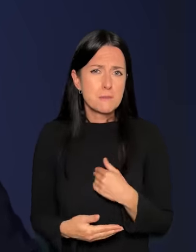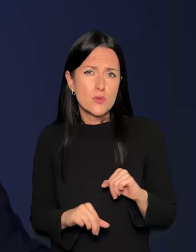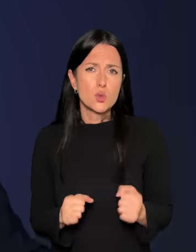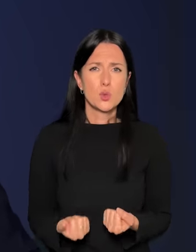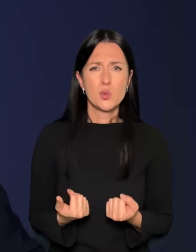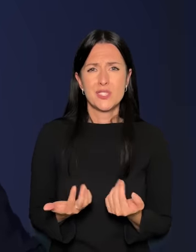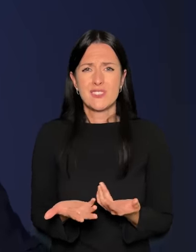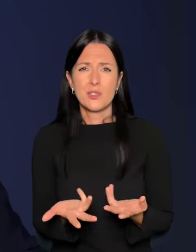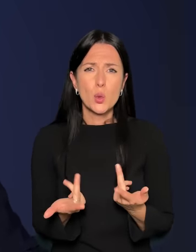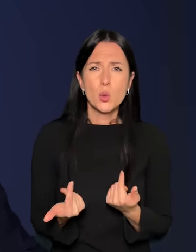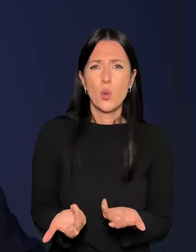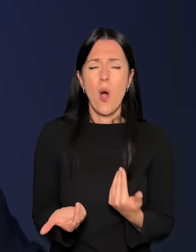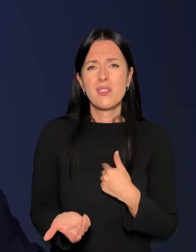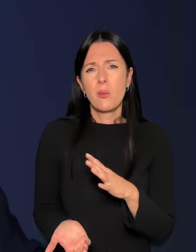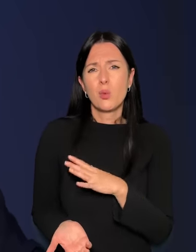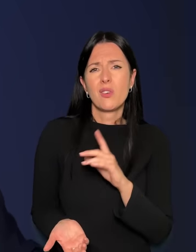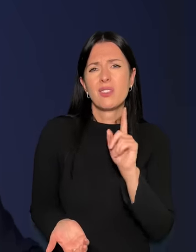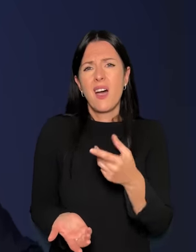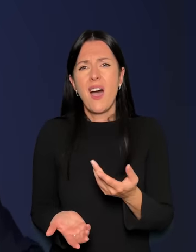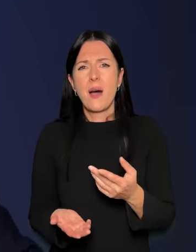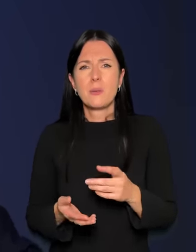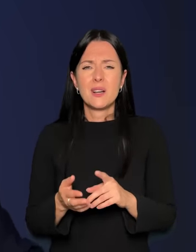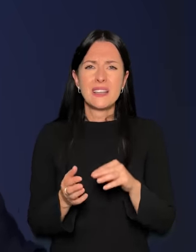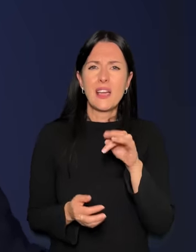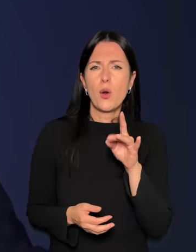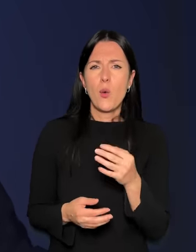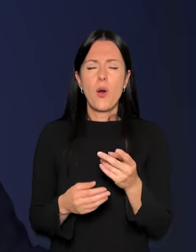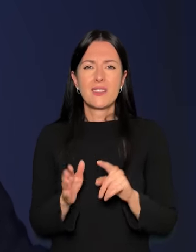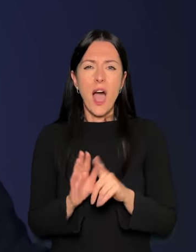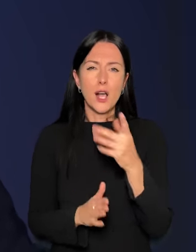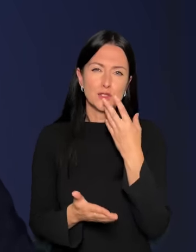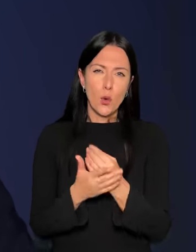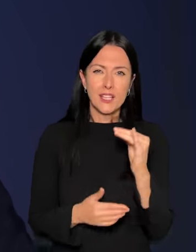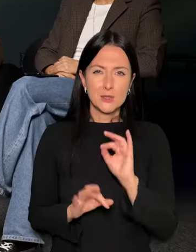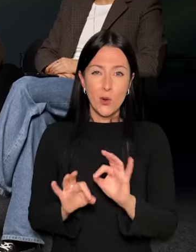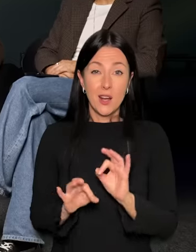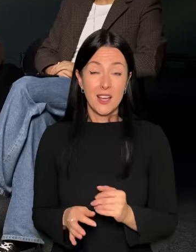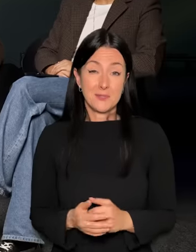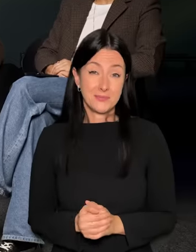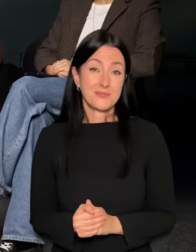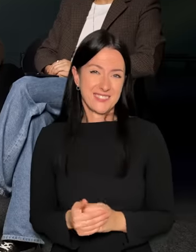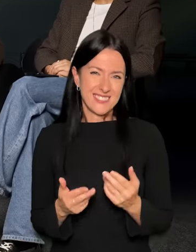we're friends and so on. And yes, I was also somewhere in the TD at the beginning. And you start doing it, and they start sharing their stories.